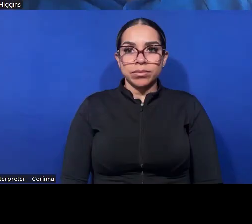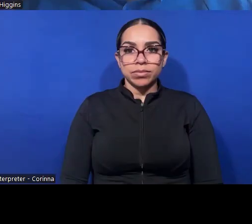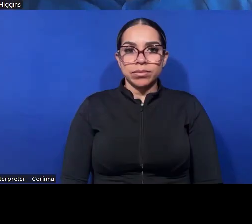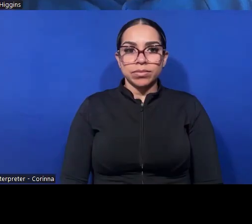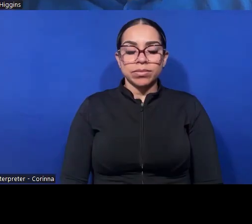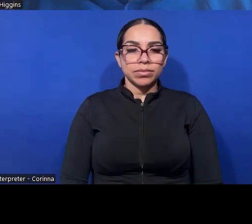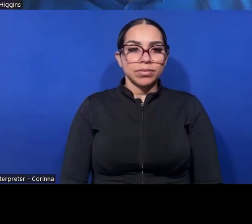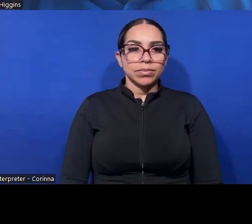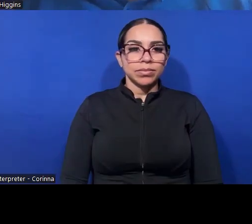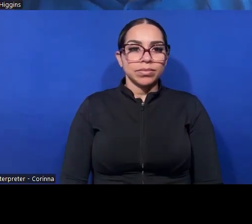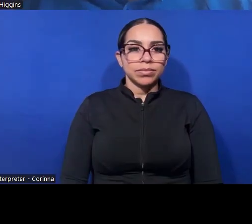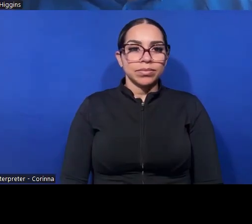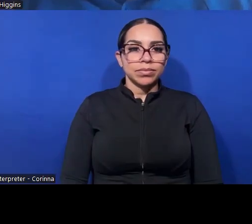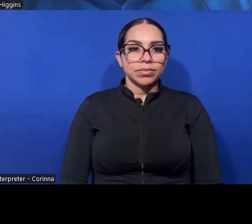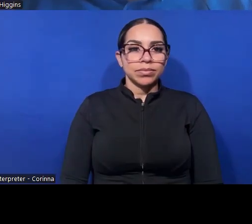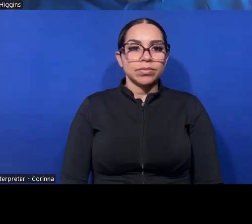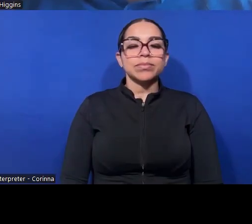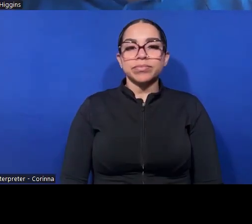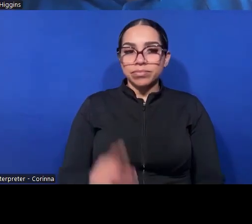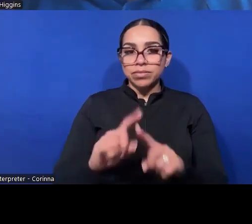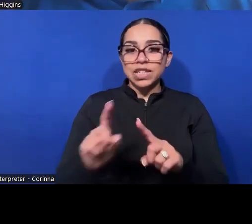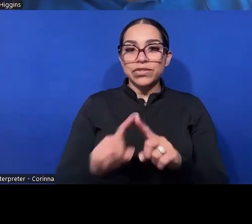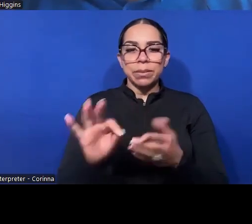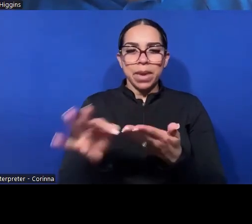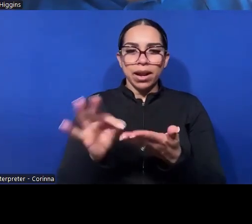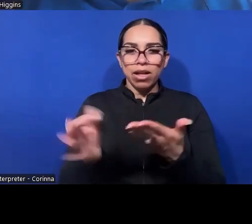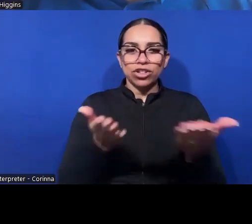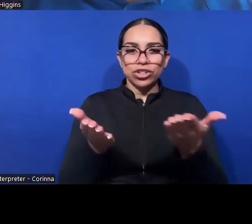So there are different Medi-Cal service delivery models that we want to identify to you.